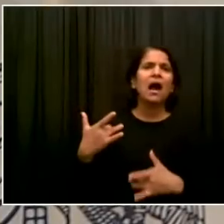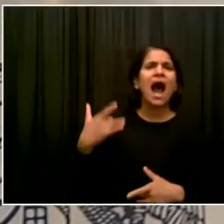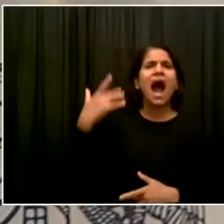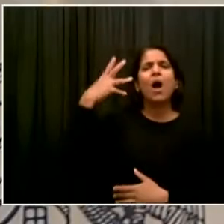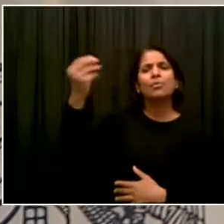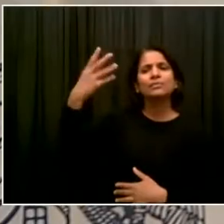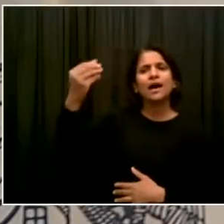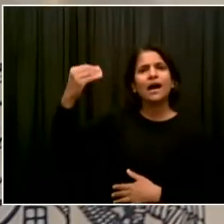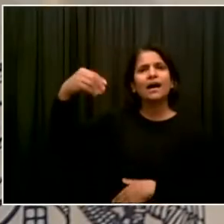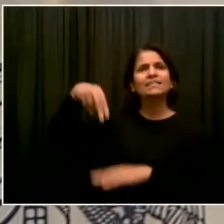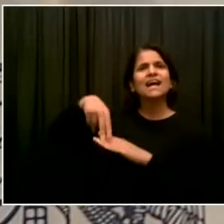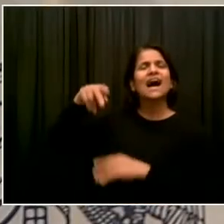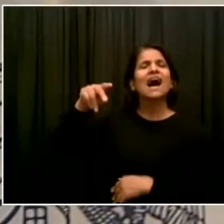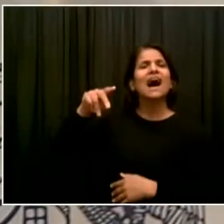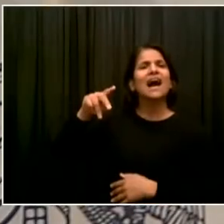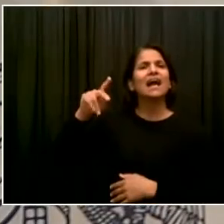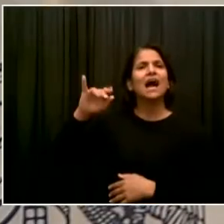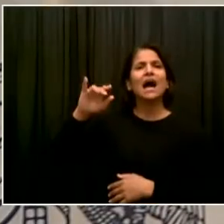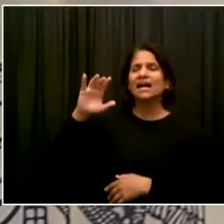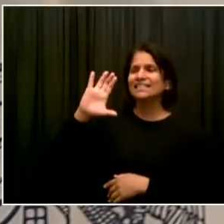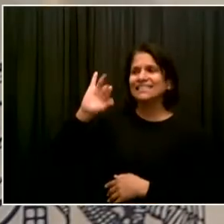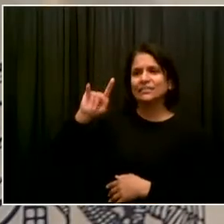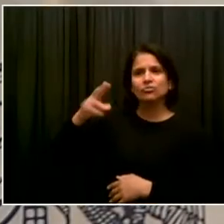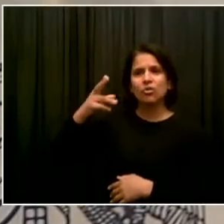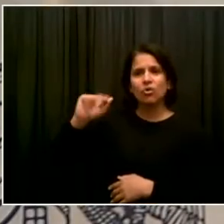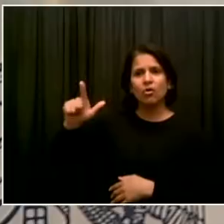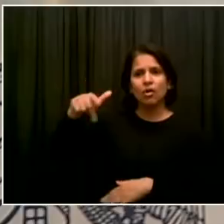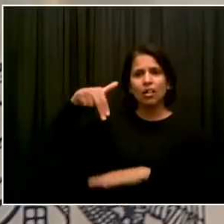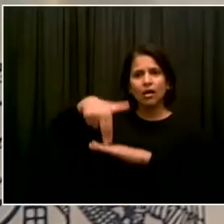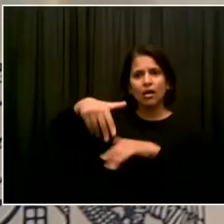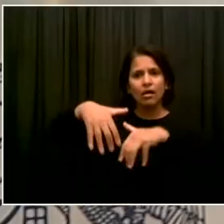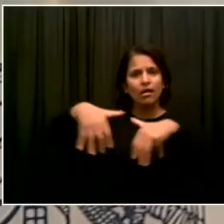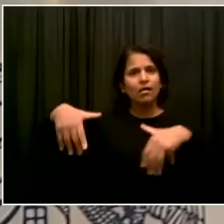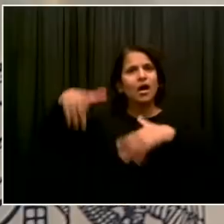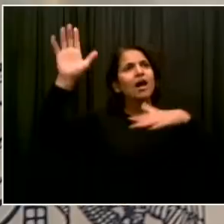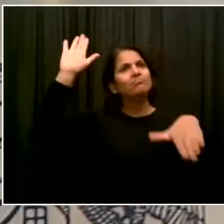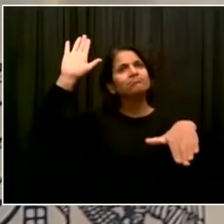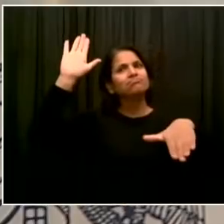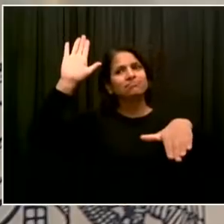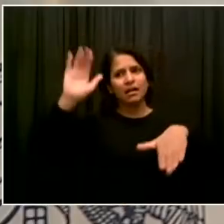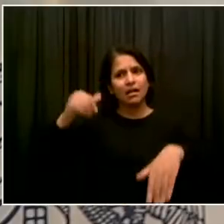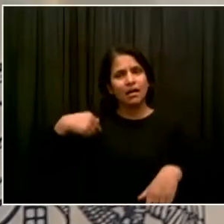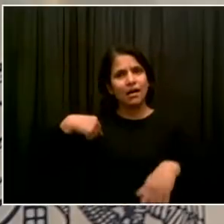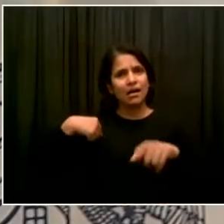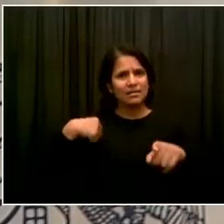AS OOSPPED TO